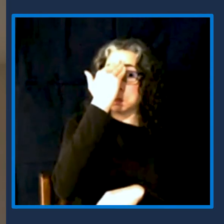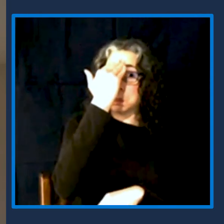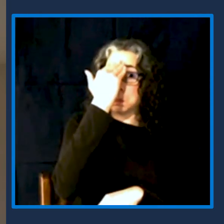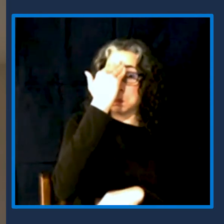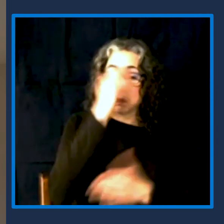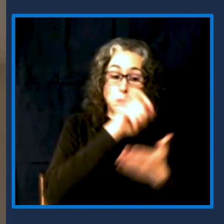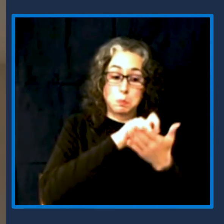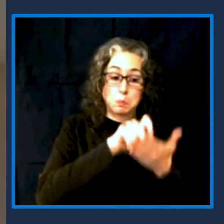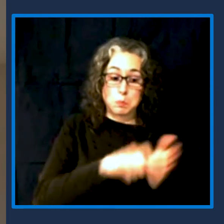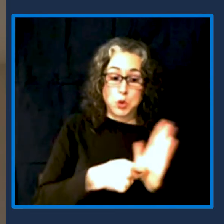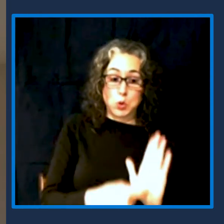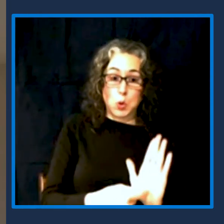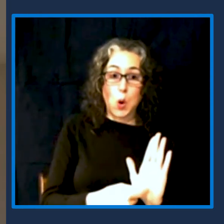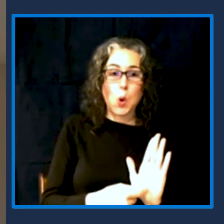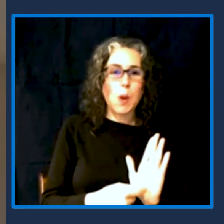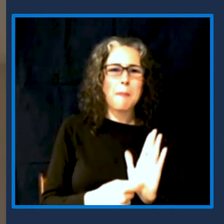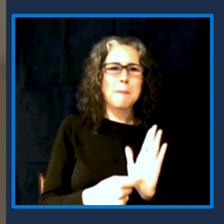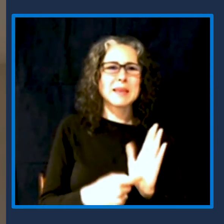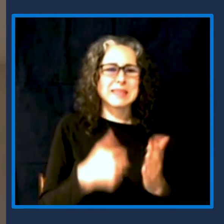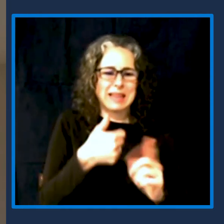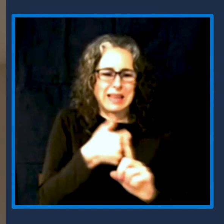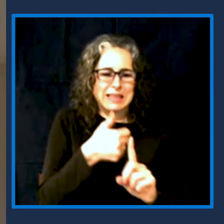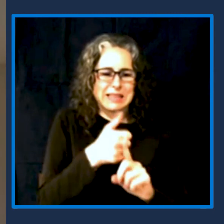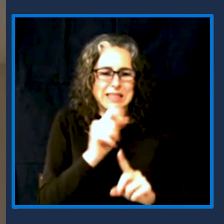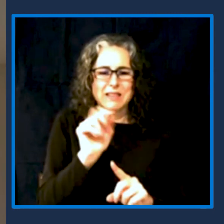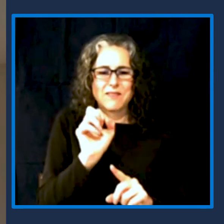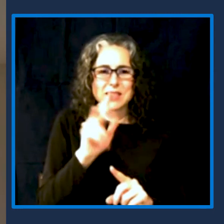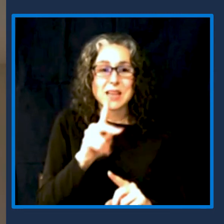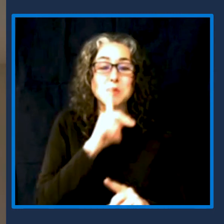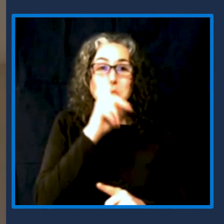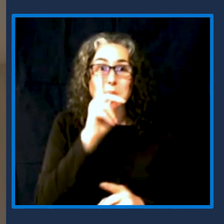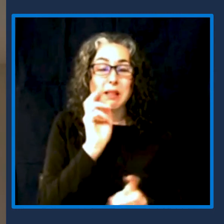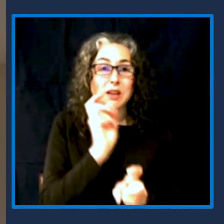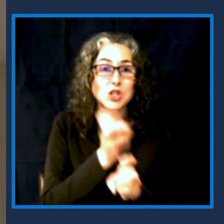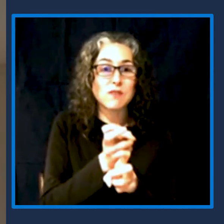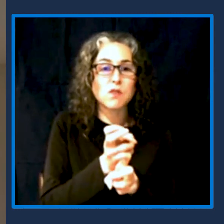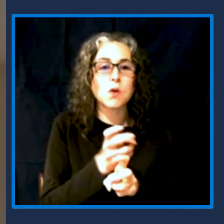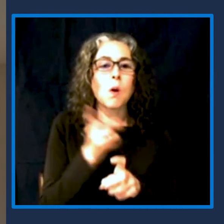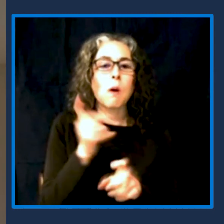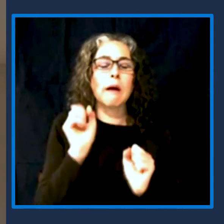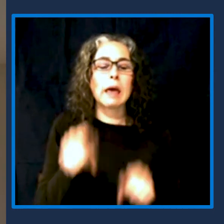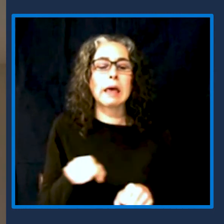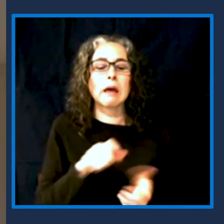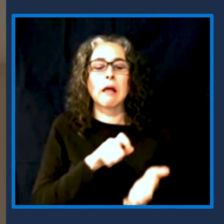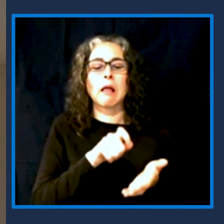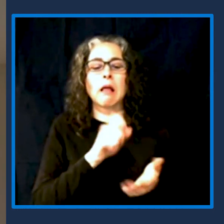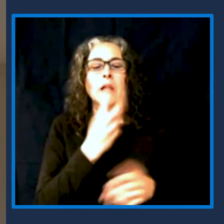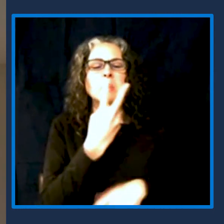because the manual task is so difficult he is likely to only give a two to three word answer